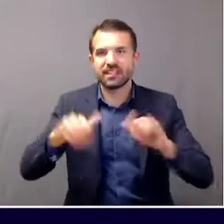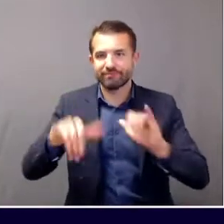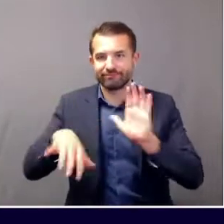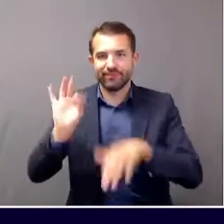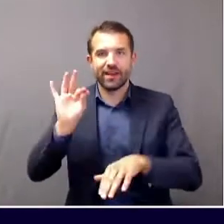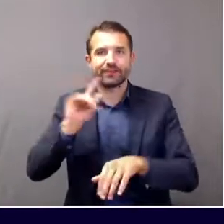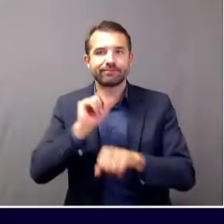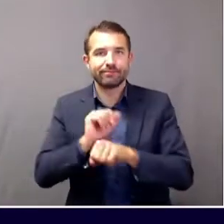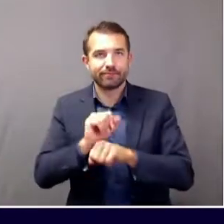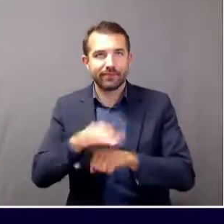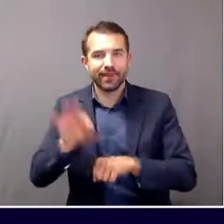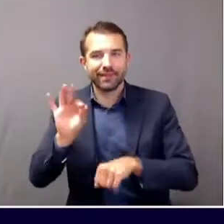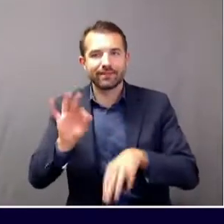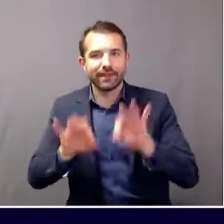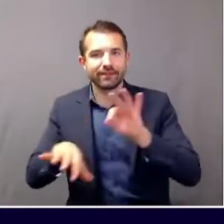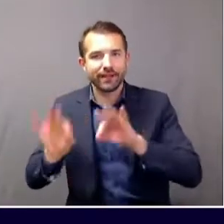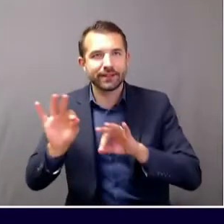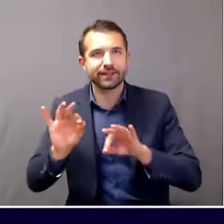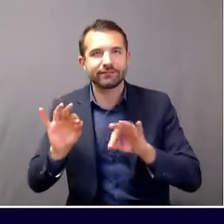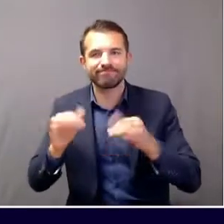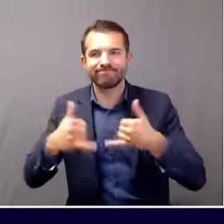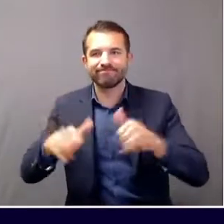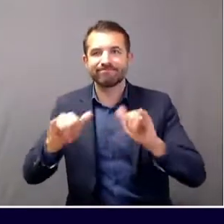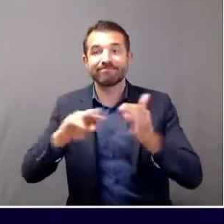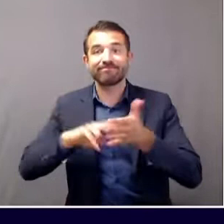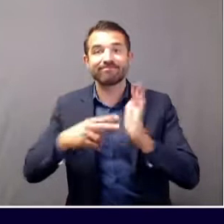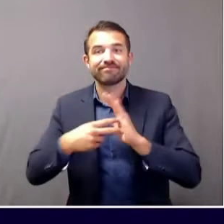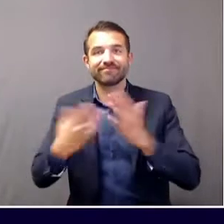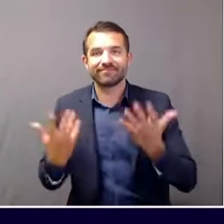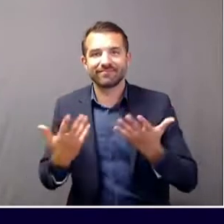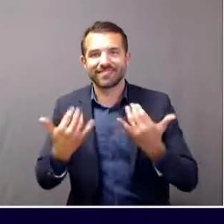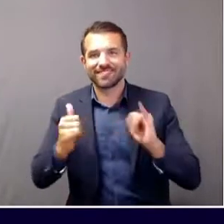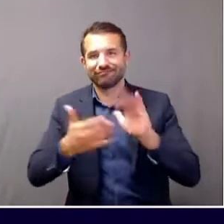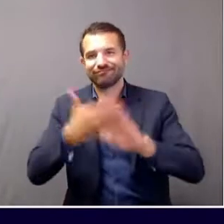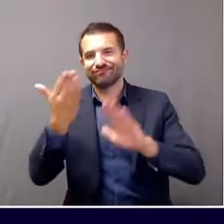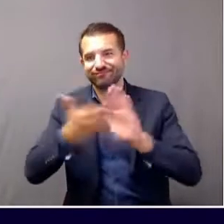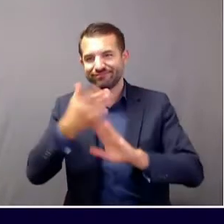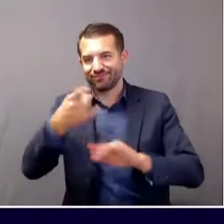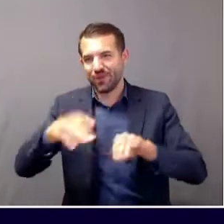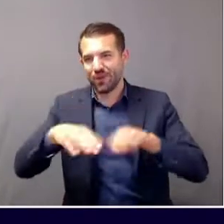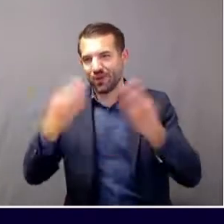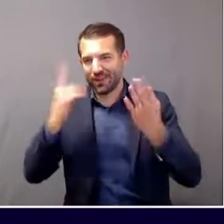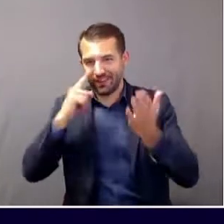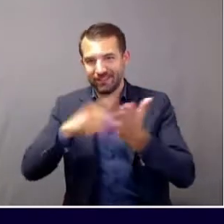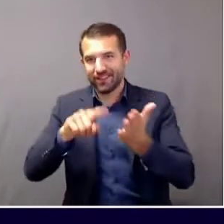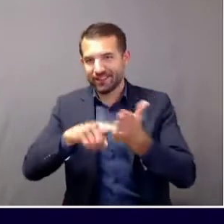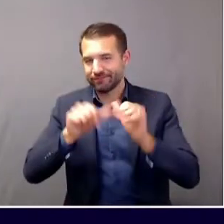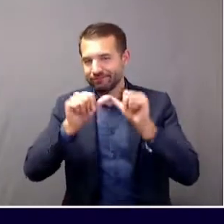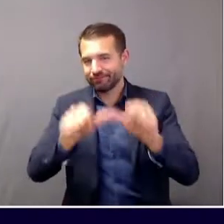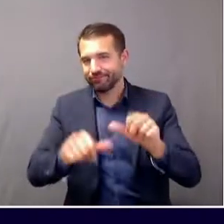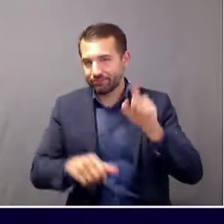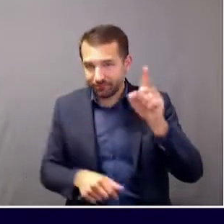they have also had stability that is to say not having had